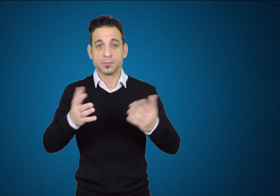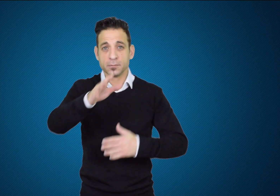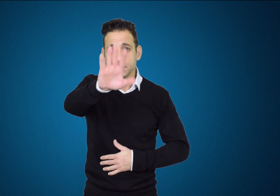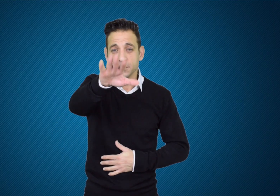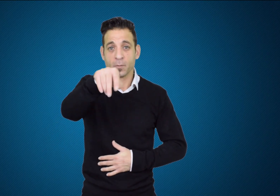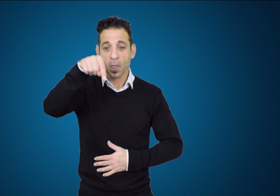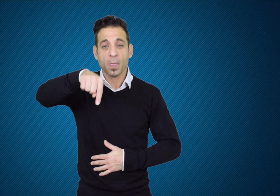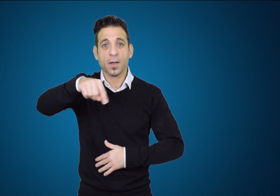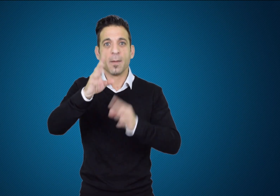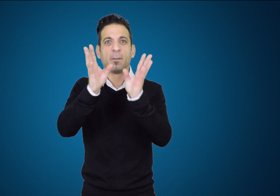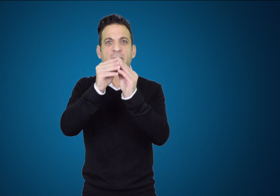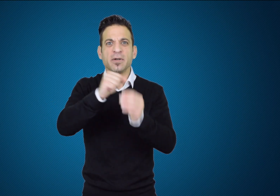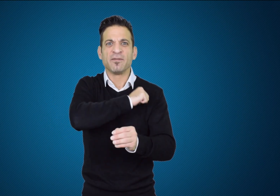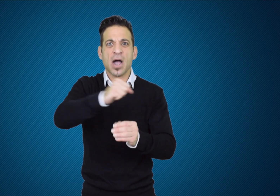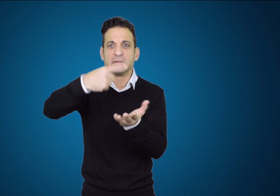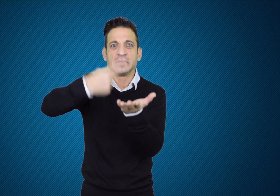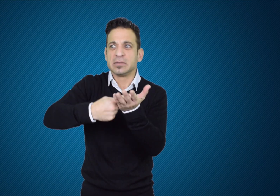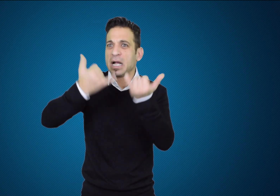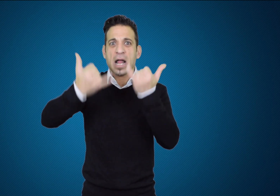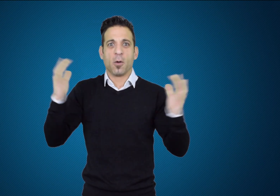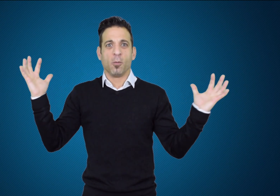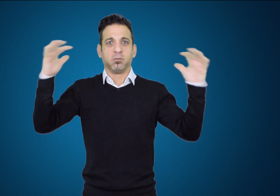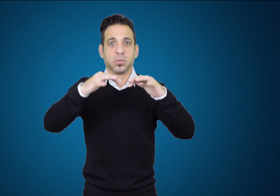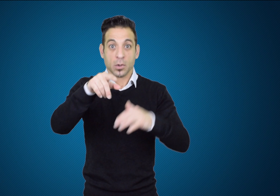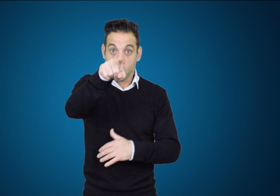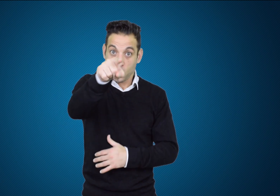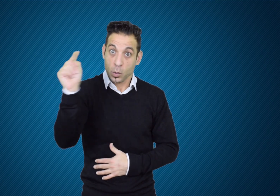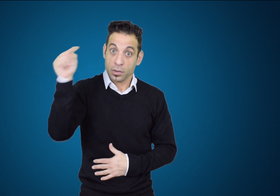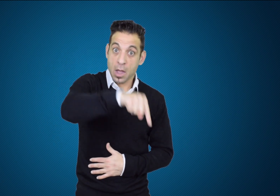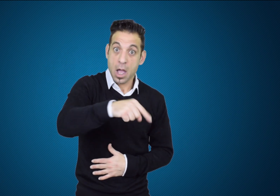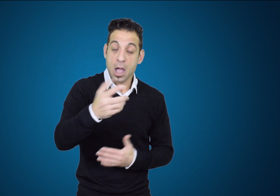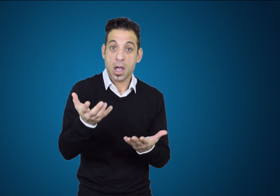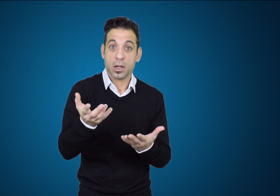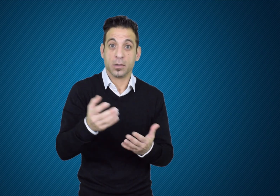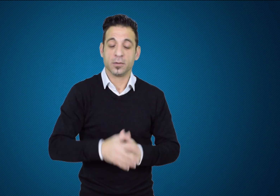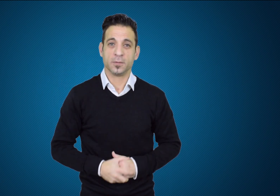Were you at the Extraordinary Congress?